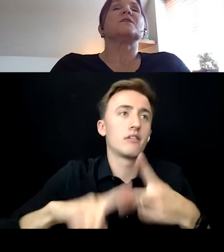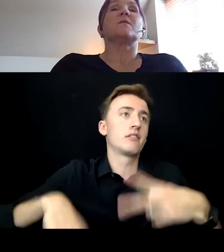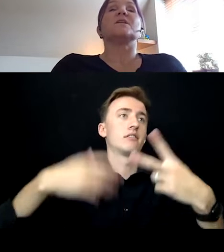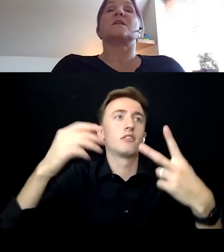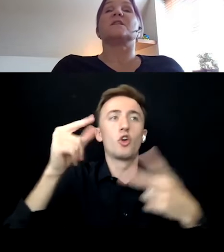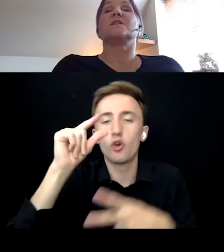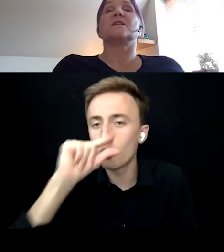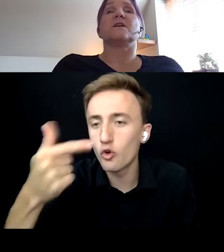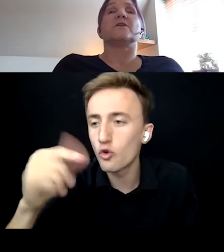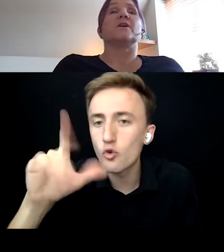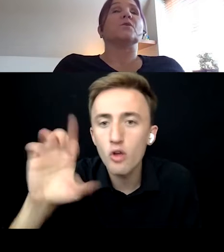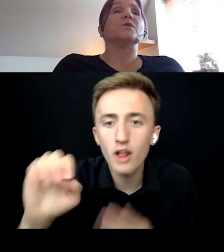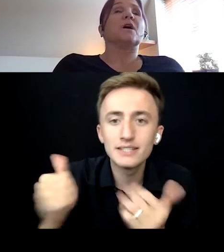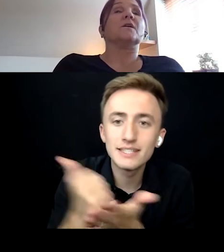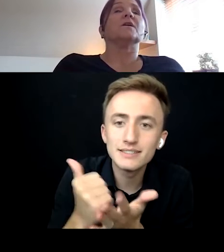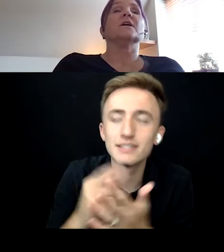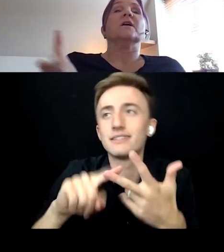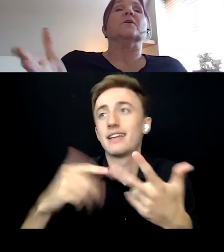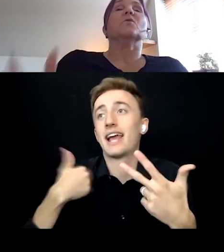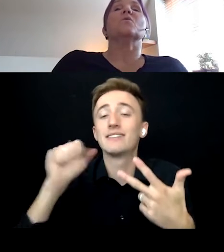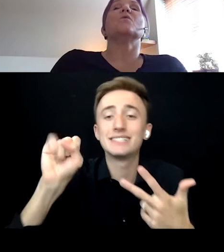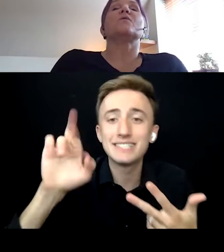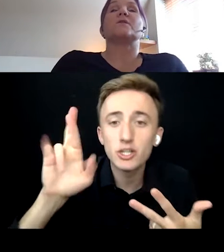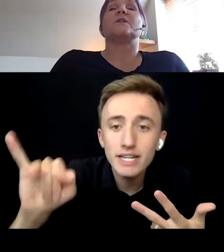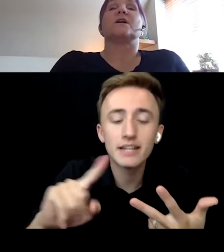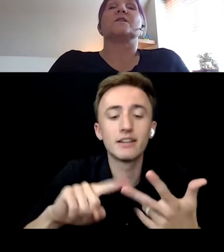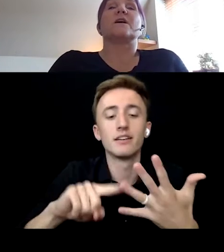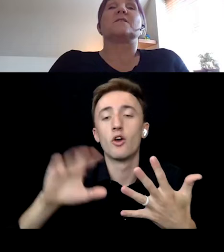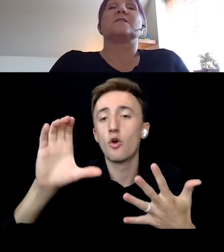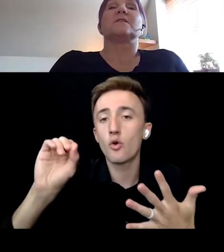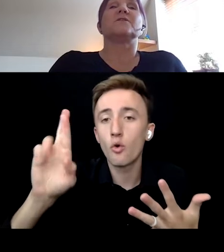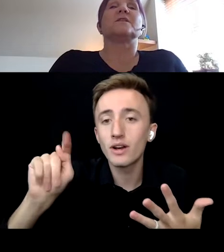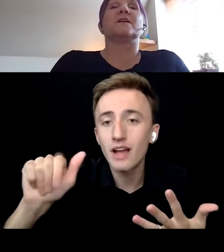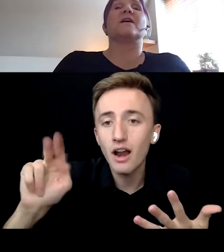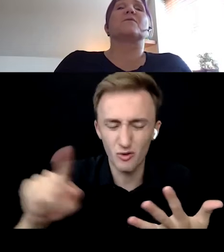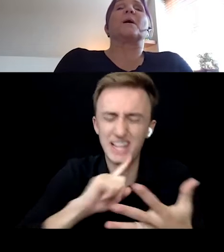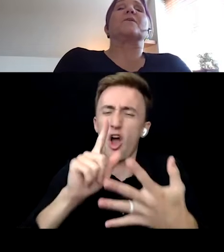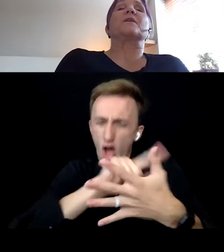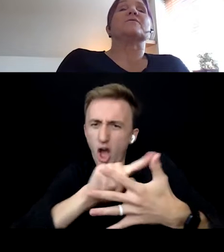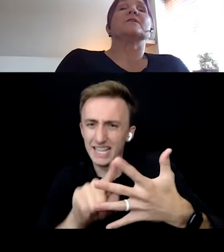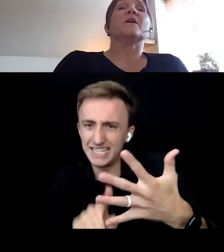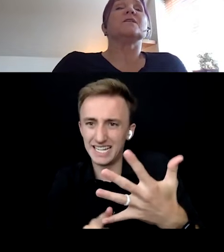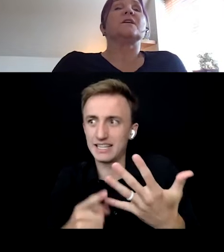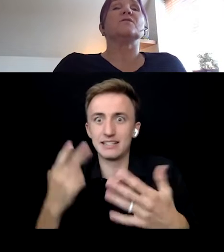to somethings like Siri, all of those things that increasingly everywhere and on every device tend